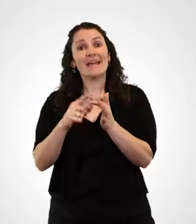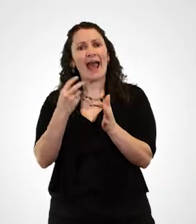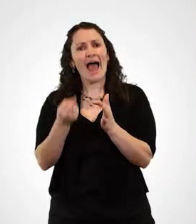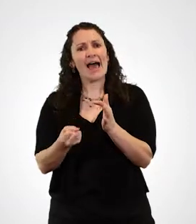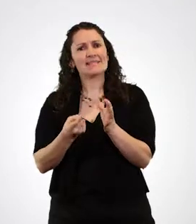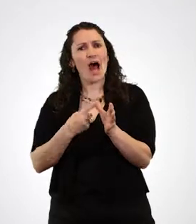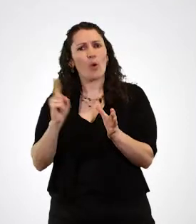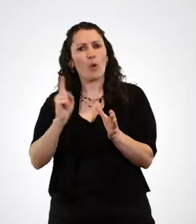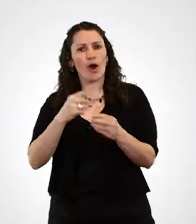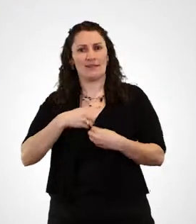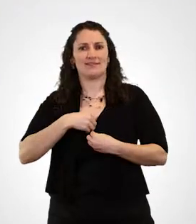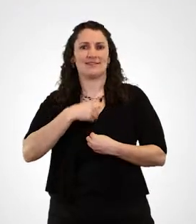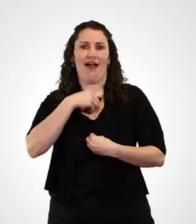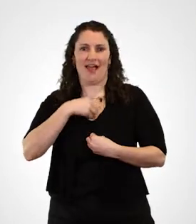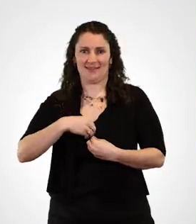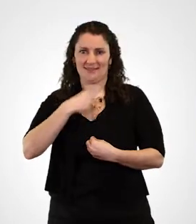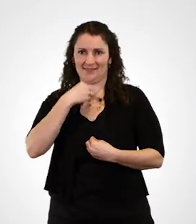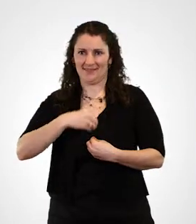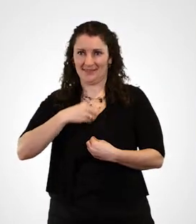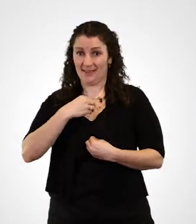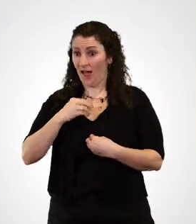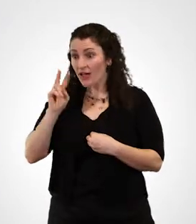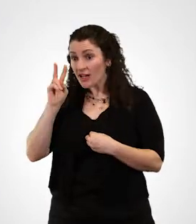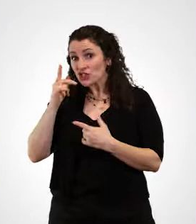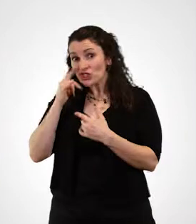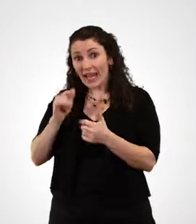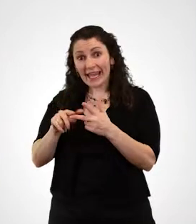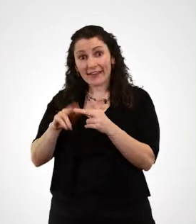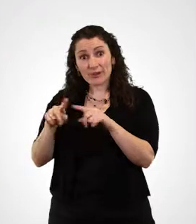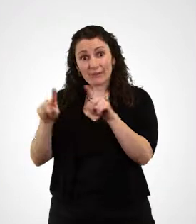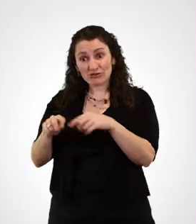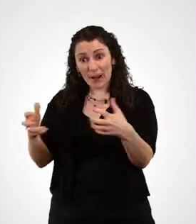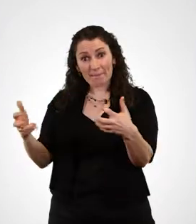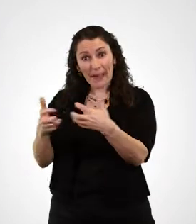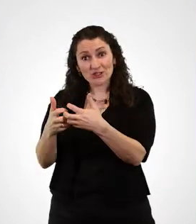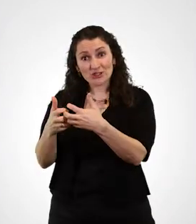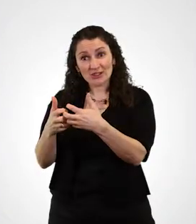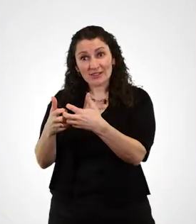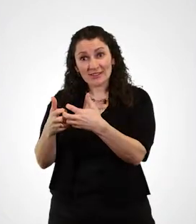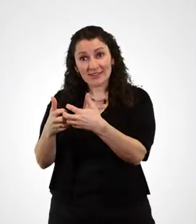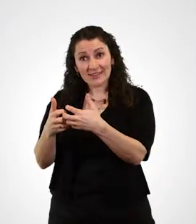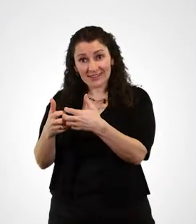Let's see if he's right. Let's see if the picture matches. Is he right? Show them, let them see.